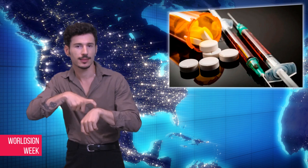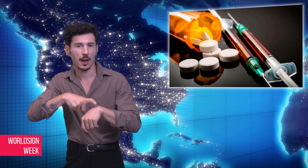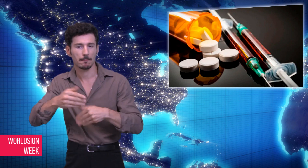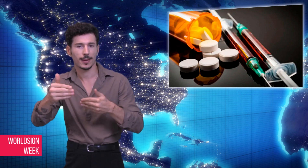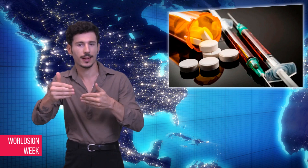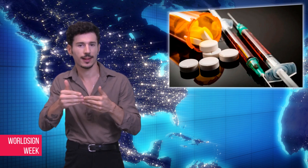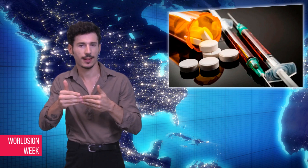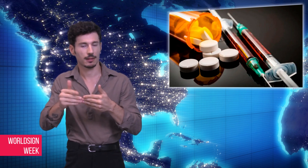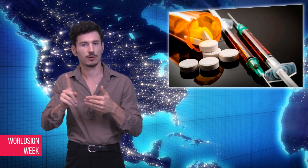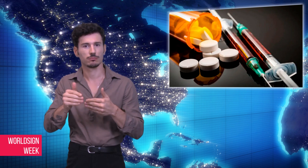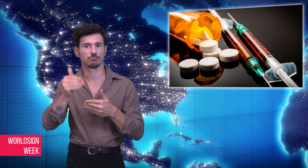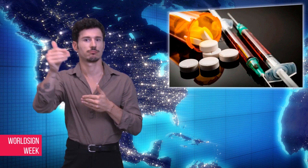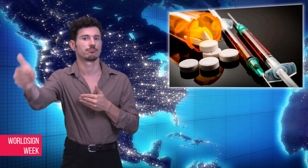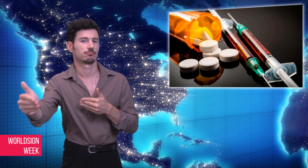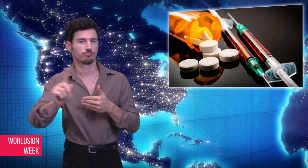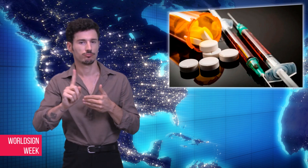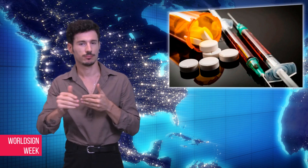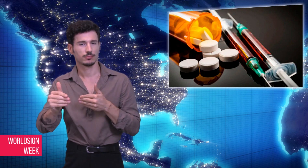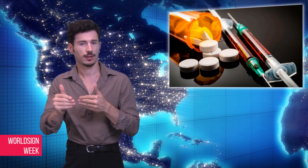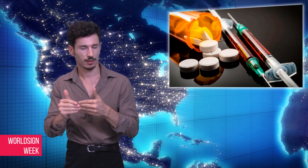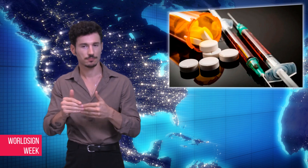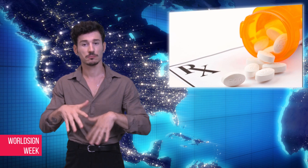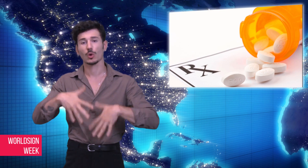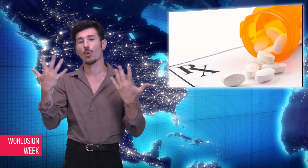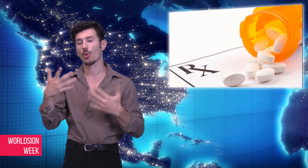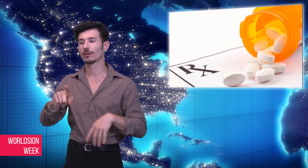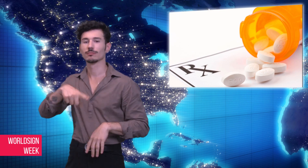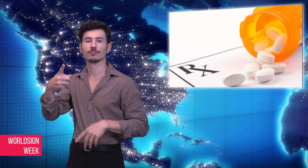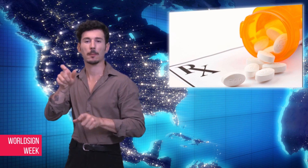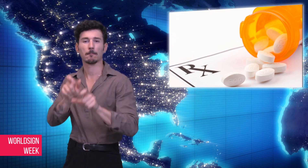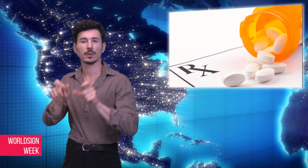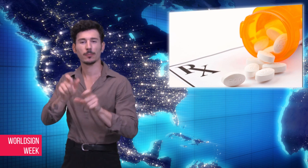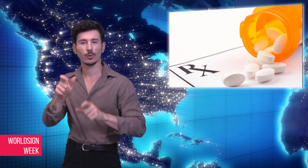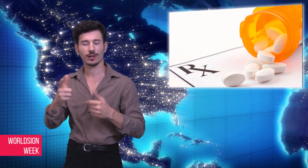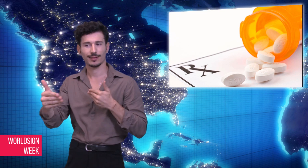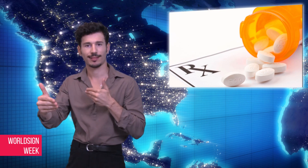It could only be obtained through doctor